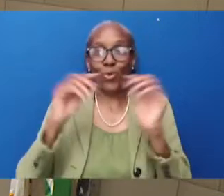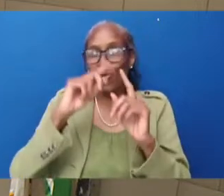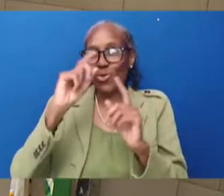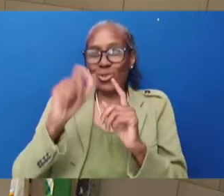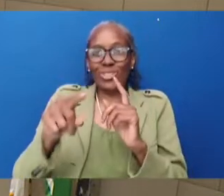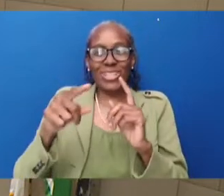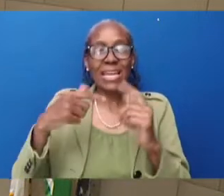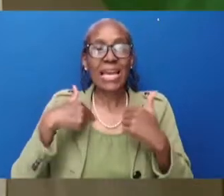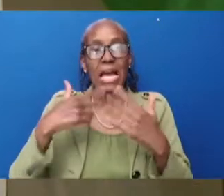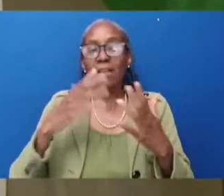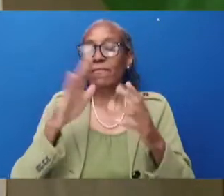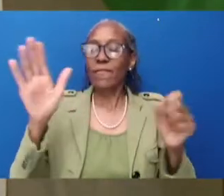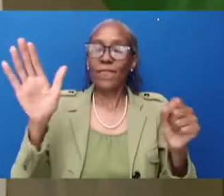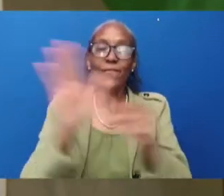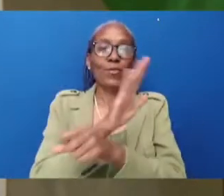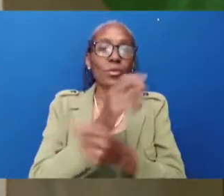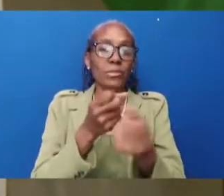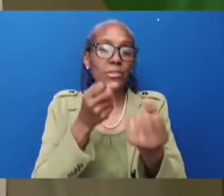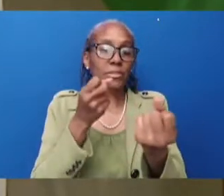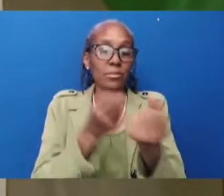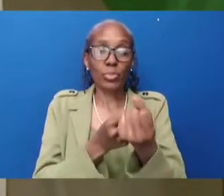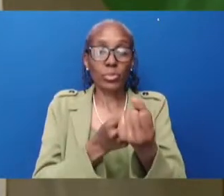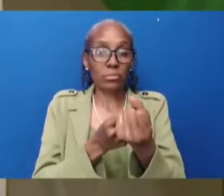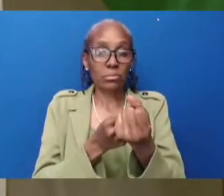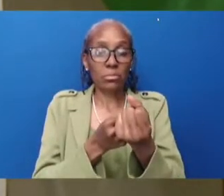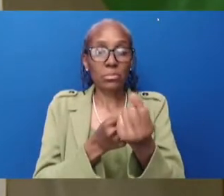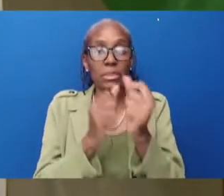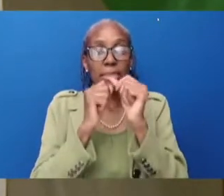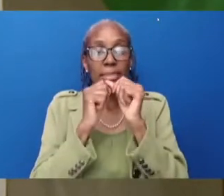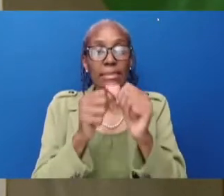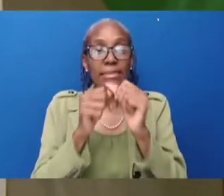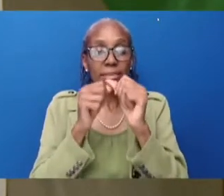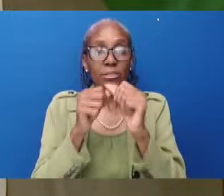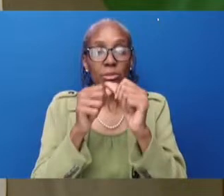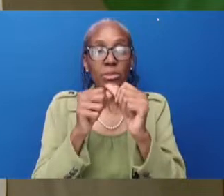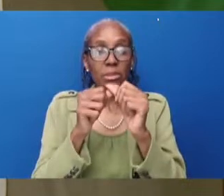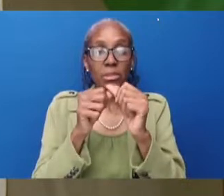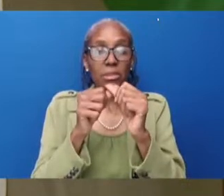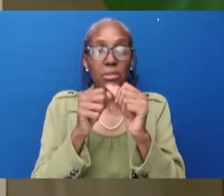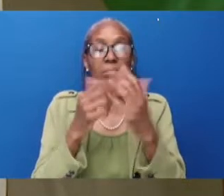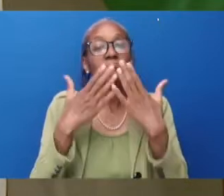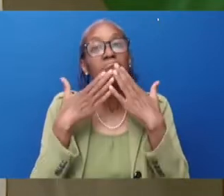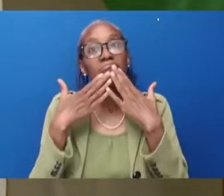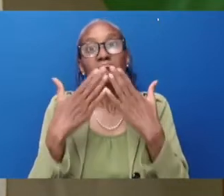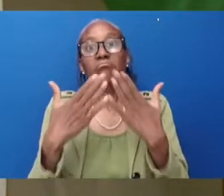STOLE THE SHOW.